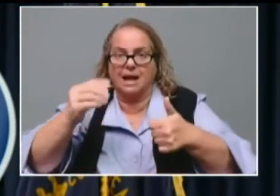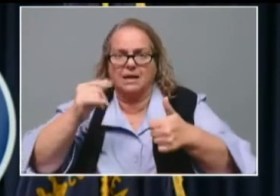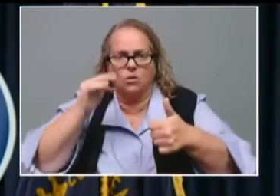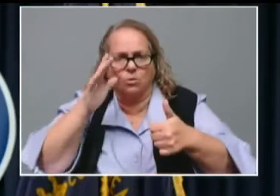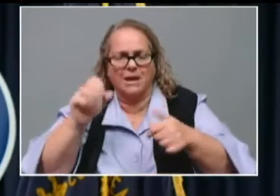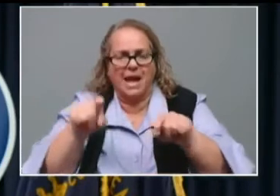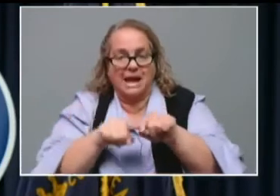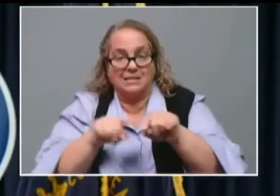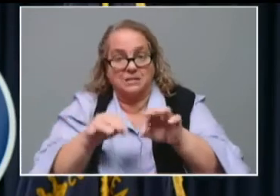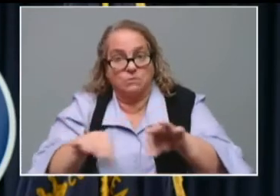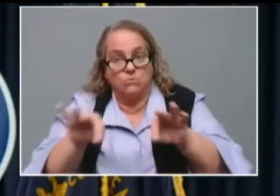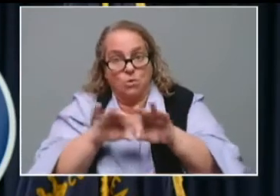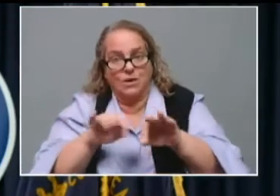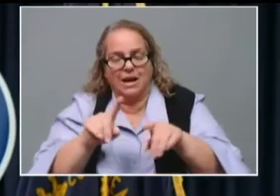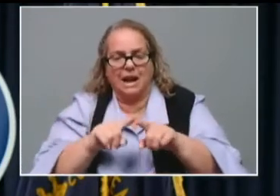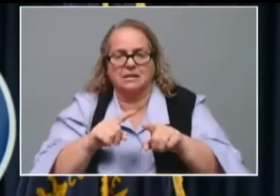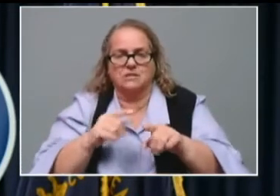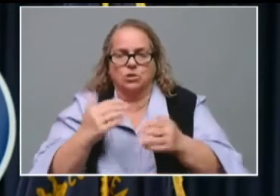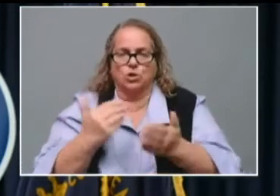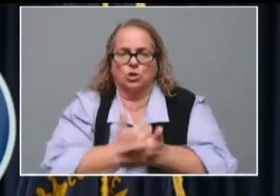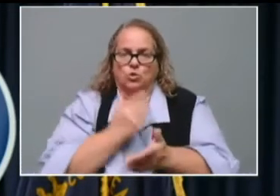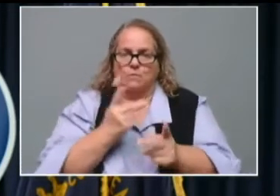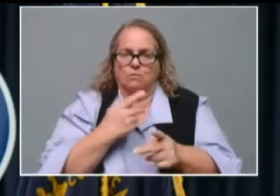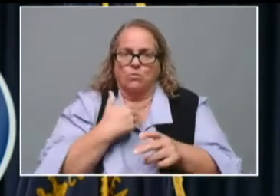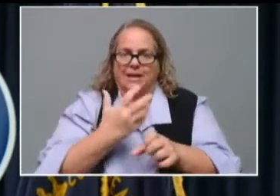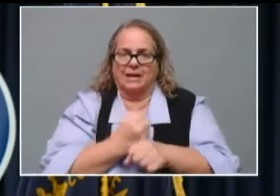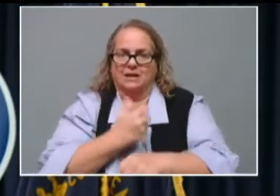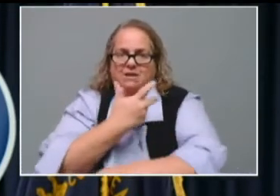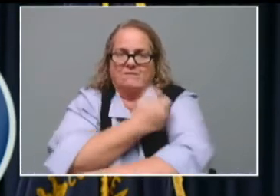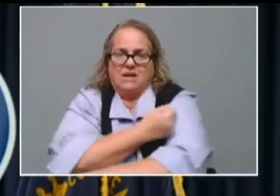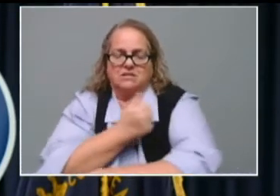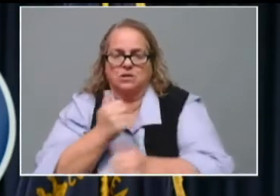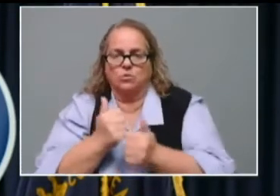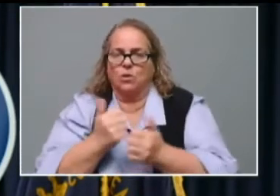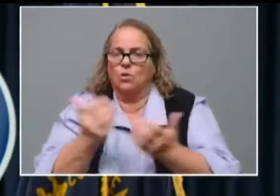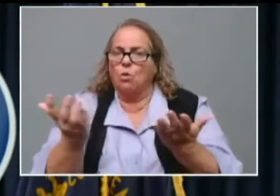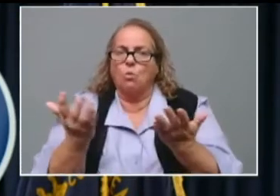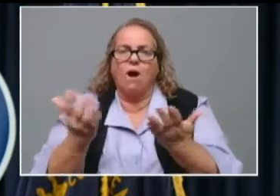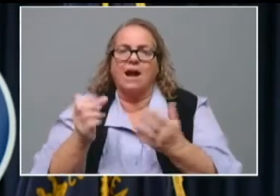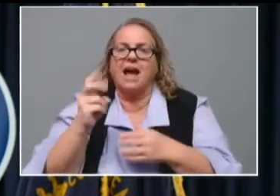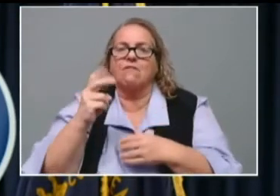get vaccinated with whatever comes next. I mean we know how to supercharge our